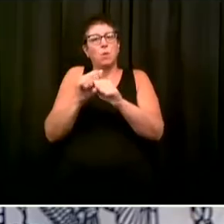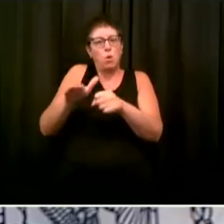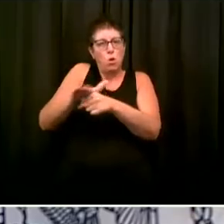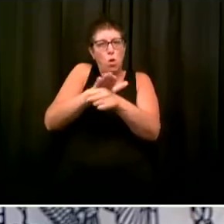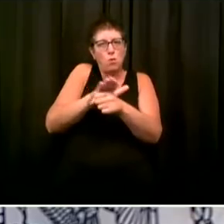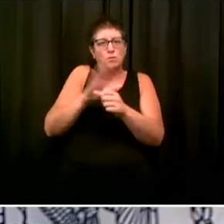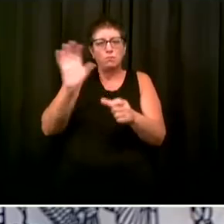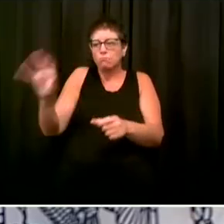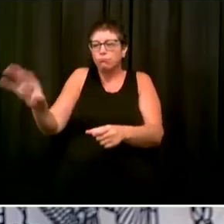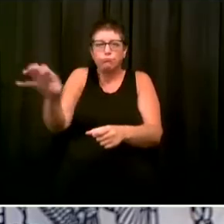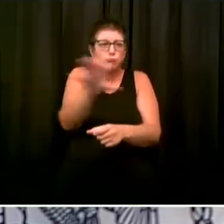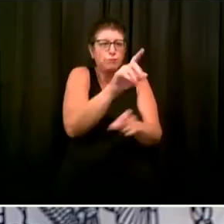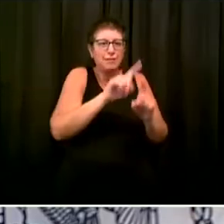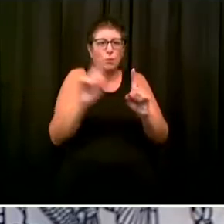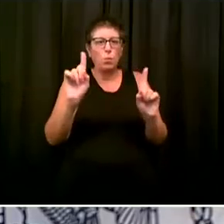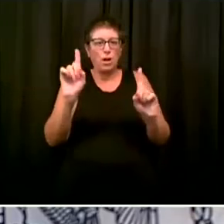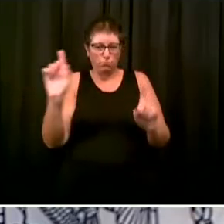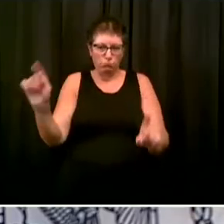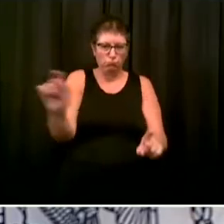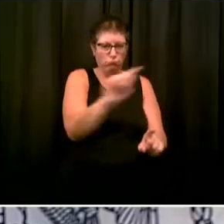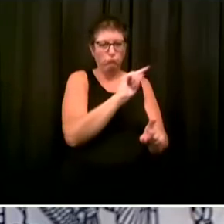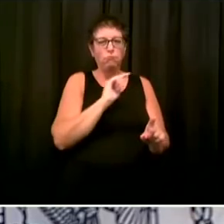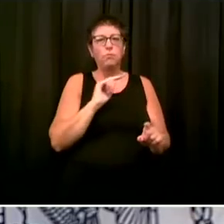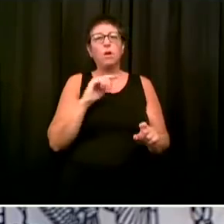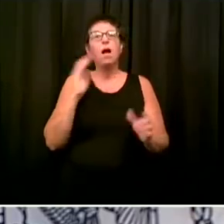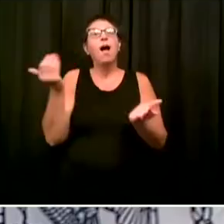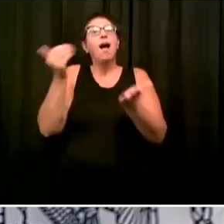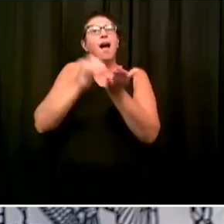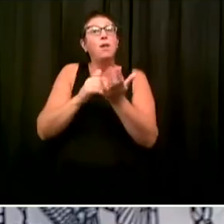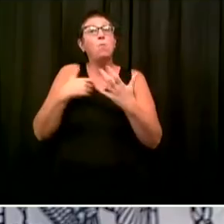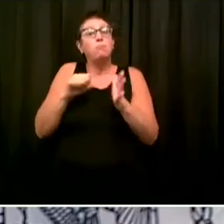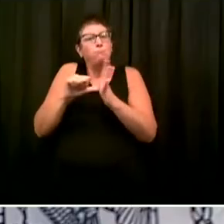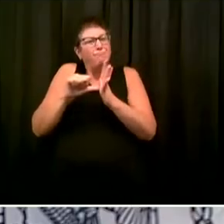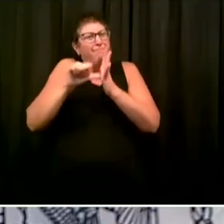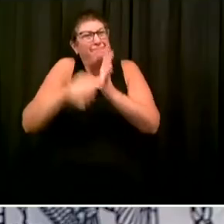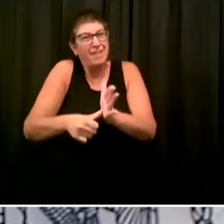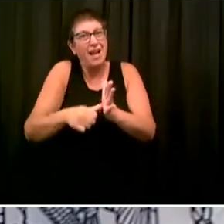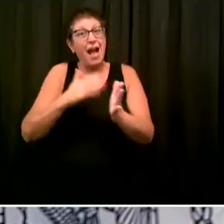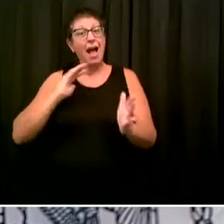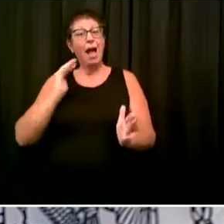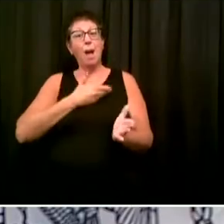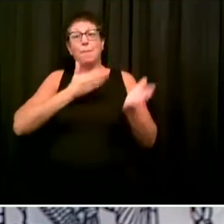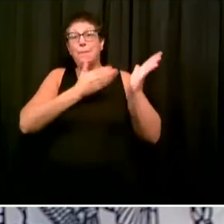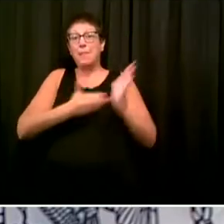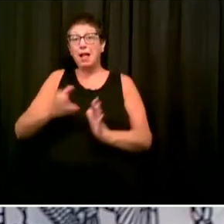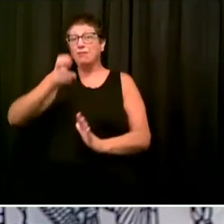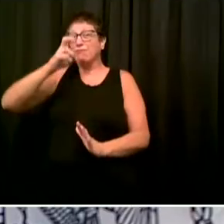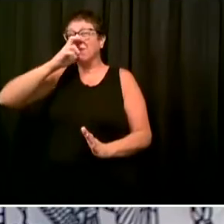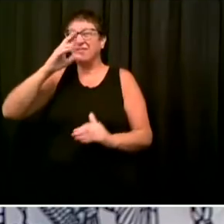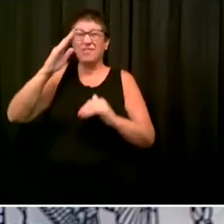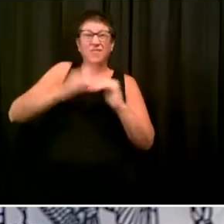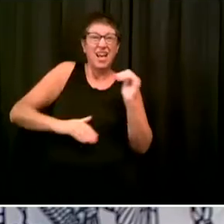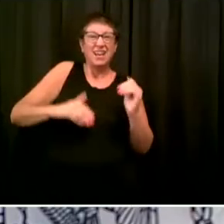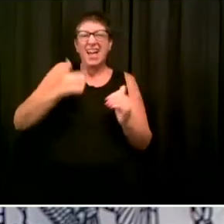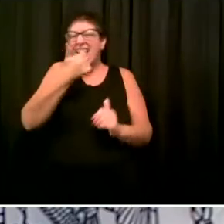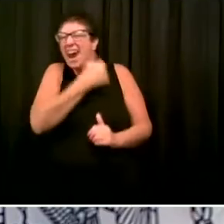FREE, WE WILL BE ADDINMOG REES TT CAPACITY AROUND SCHOOLS. WE THINK THIS IS THE BEST WAY FWOR AR